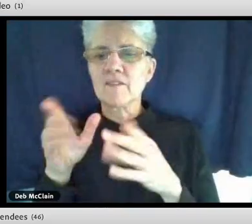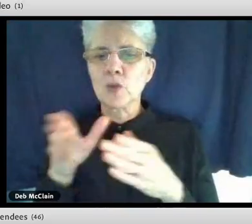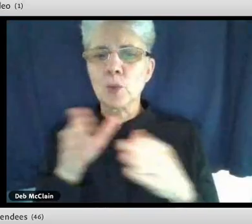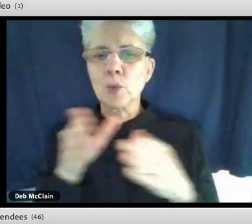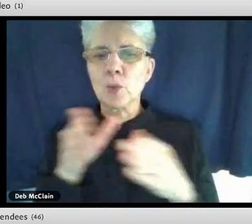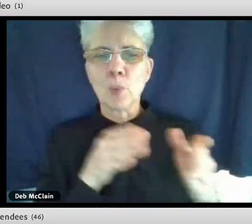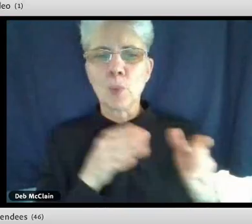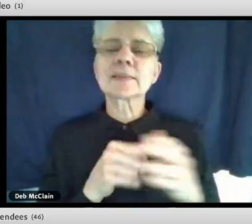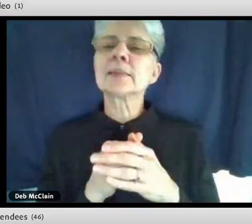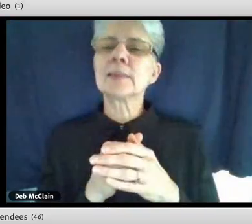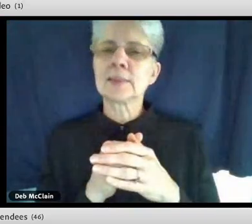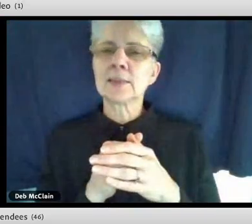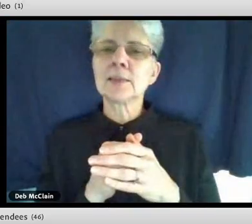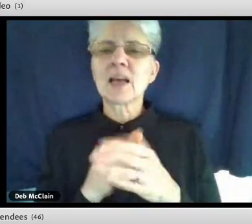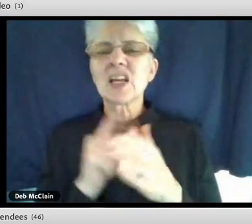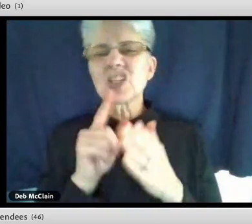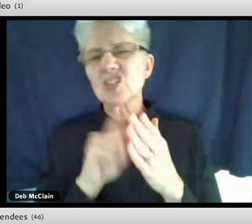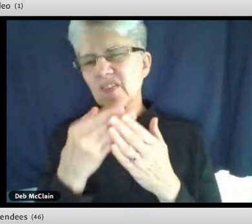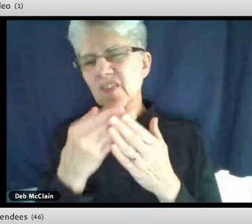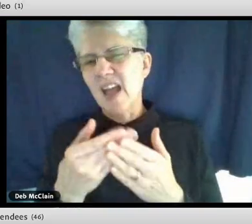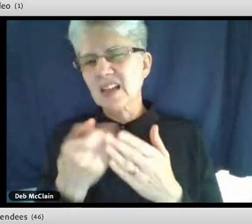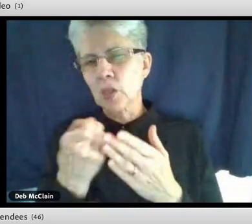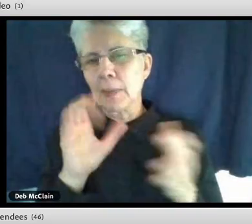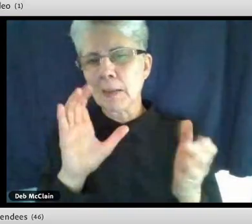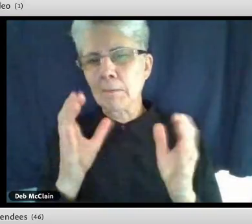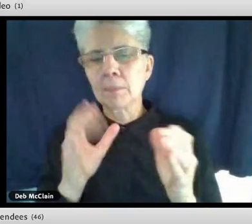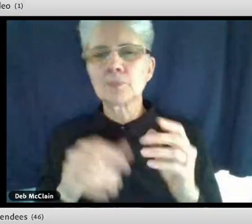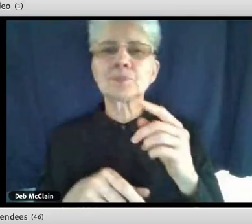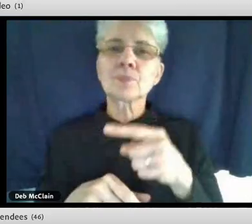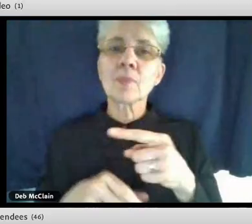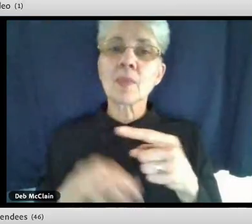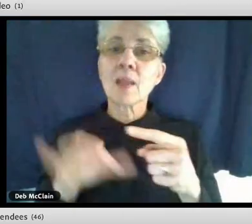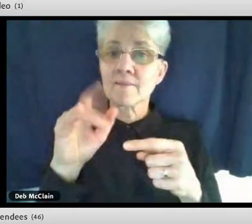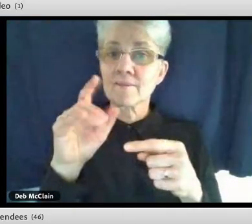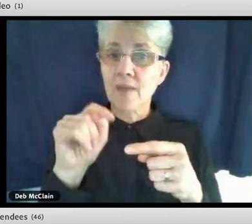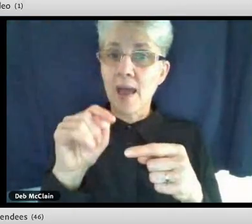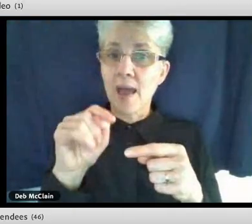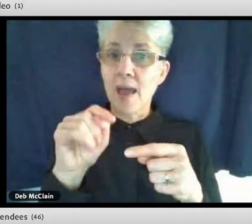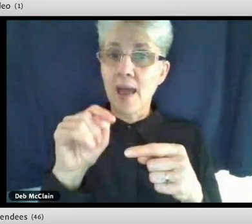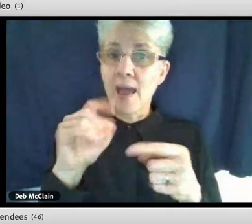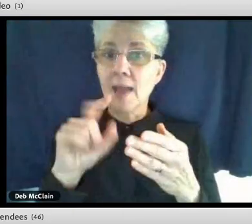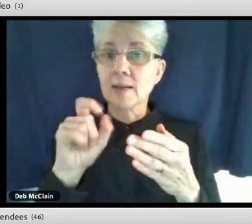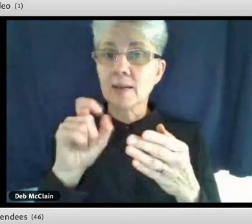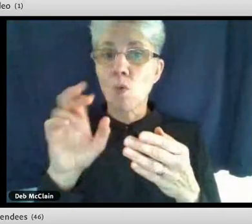Kind of checks the facts a little bit. Factcheck.org also checks facts.